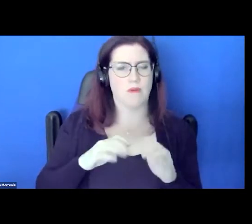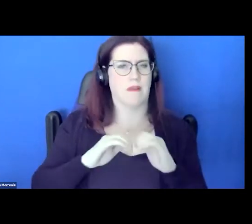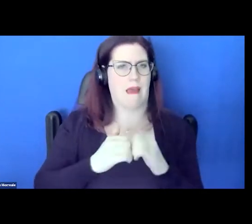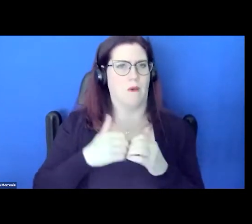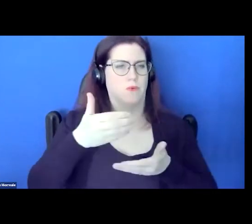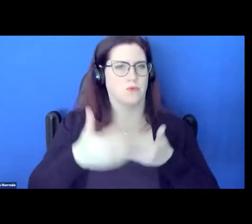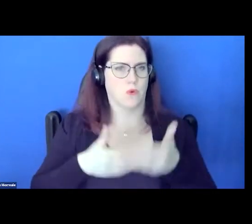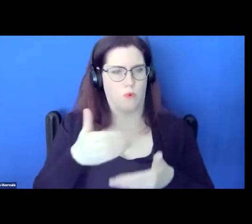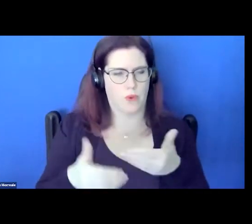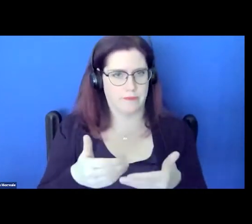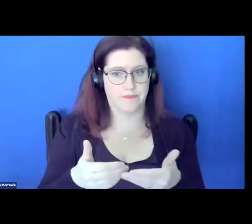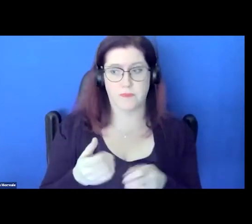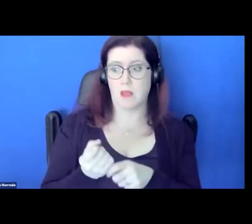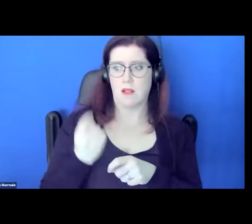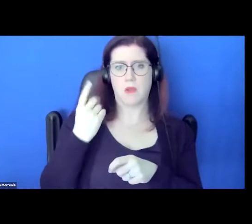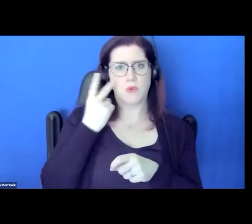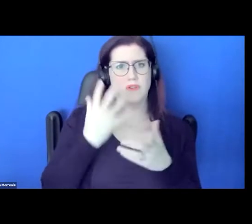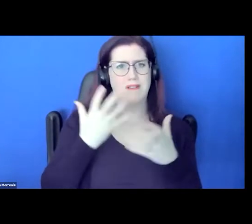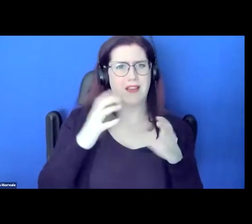So last year you saw a lot of tribal consultation coming out